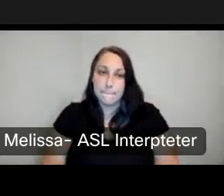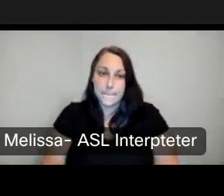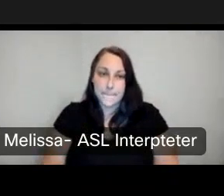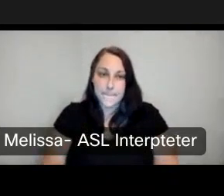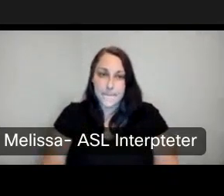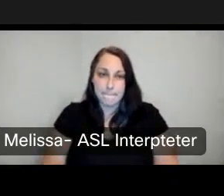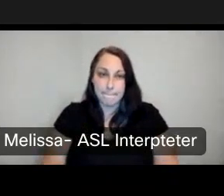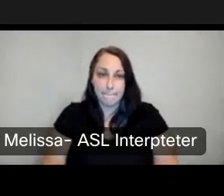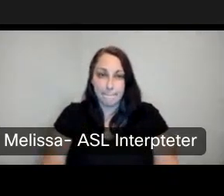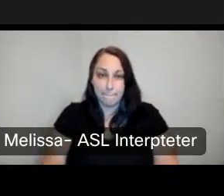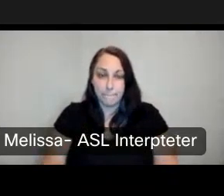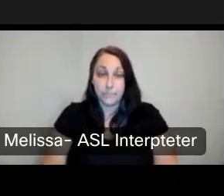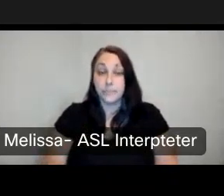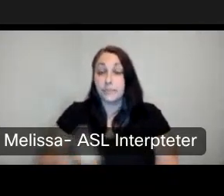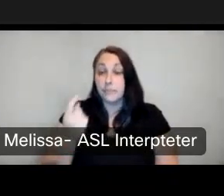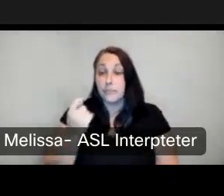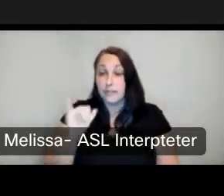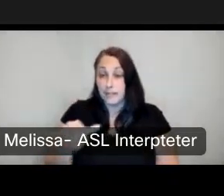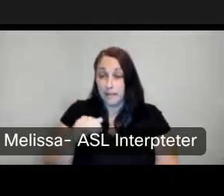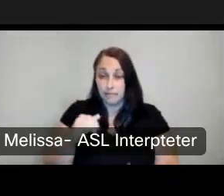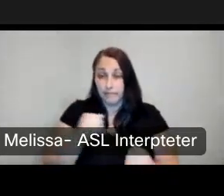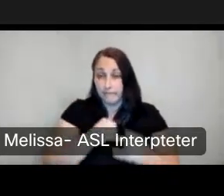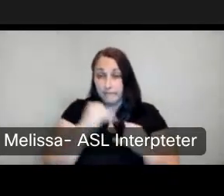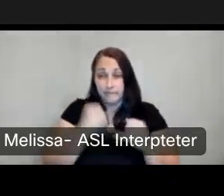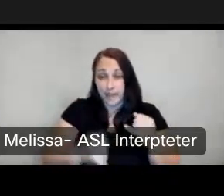um in terms of how we came to this final alignment during our market